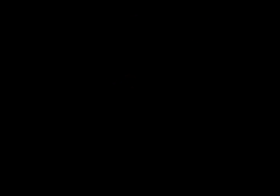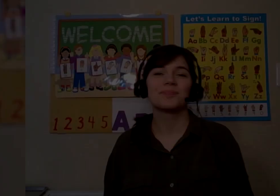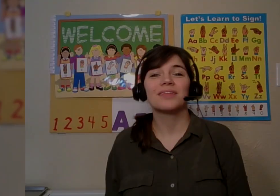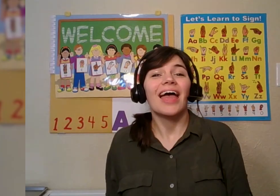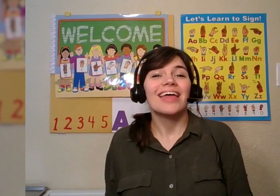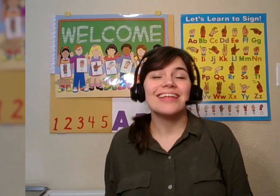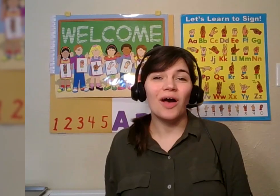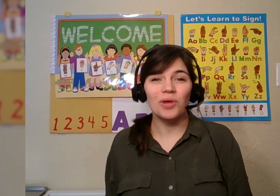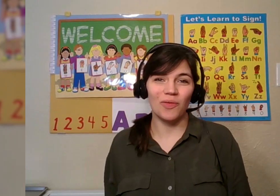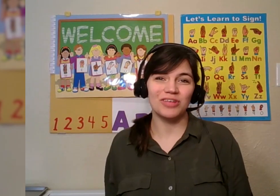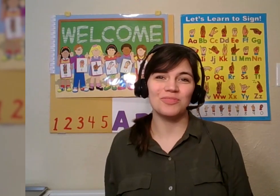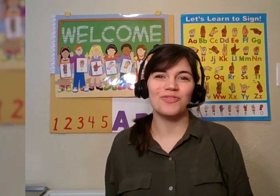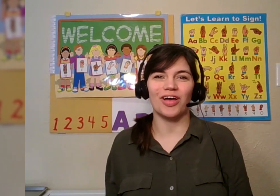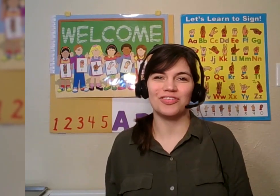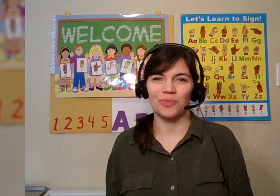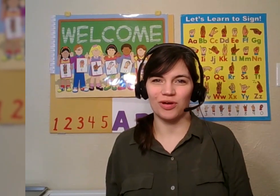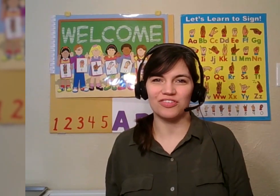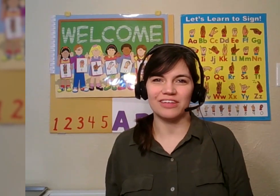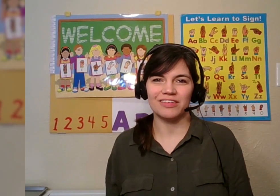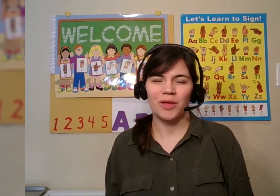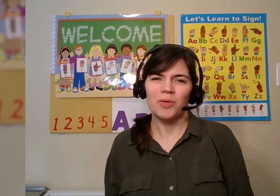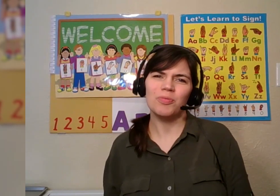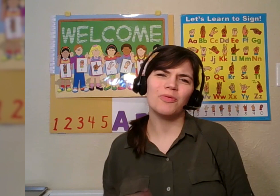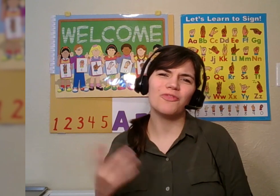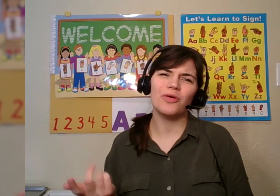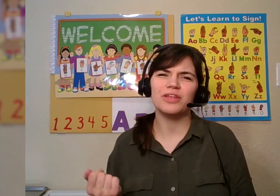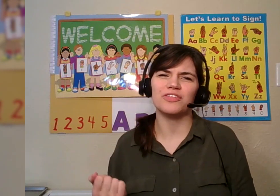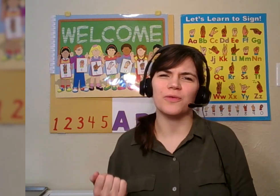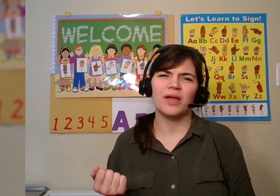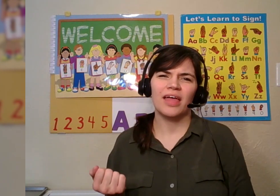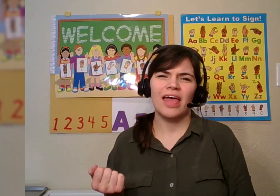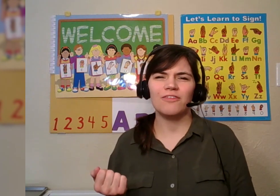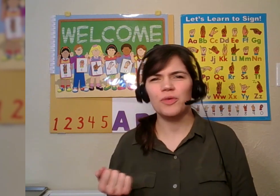Now we're going to move on to the worksheet. But before we do, have you ever